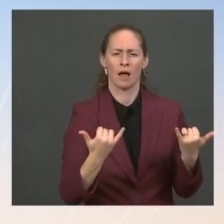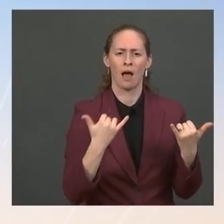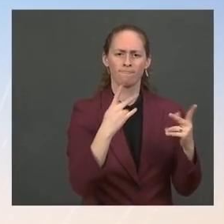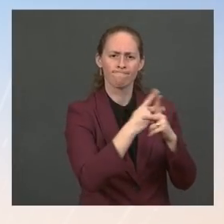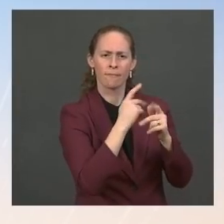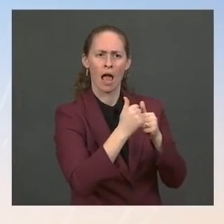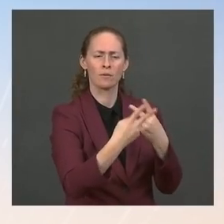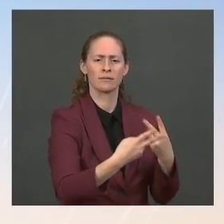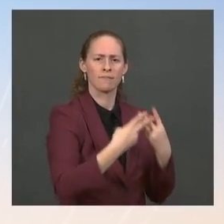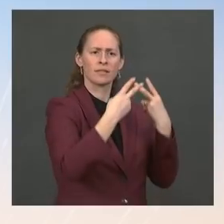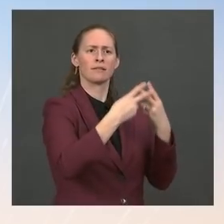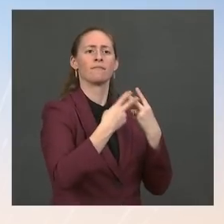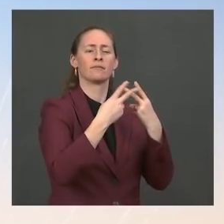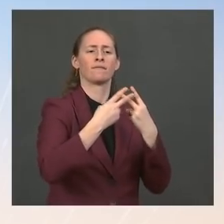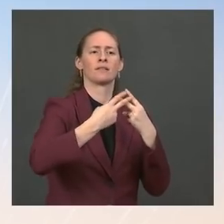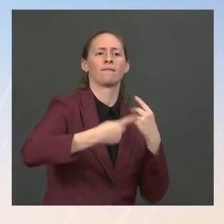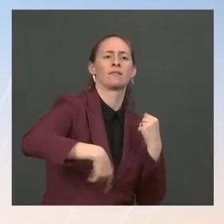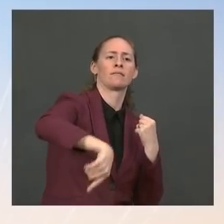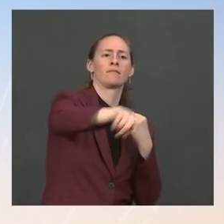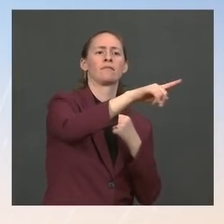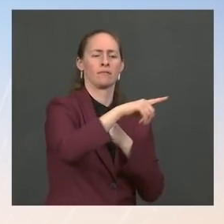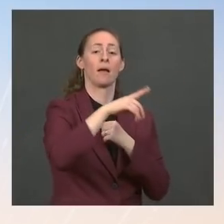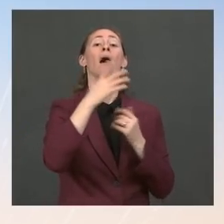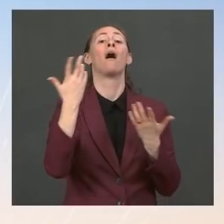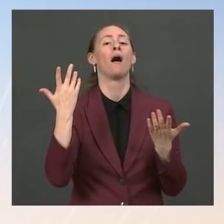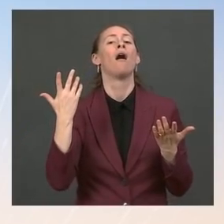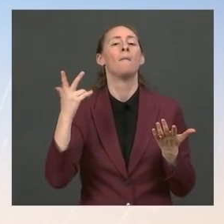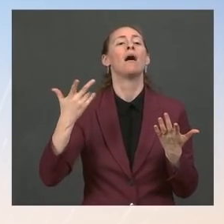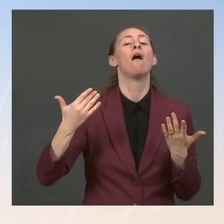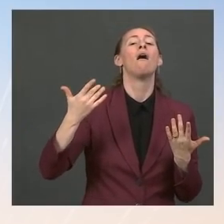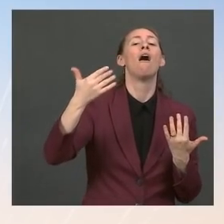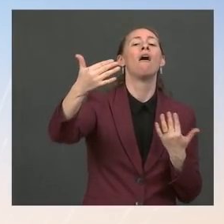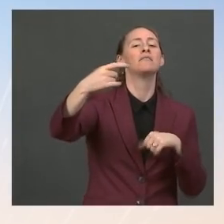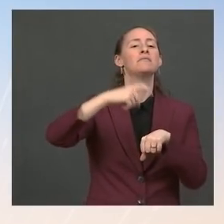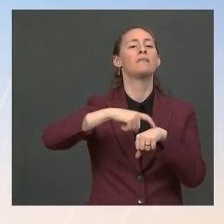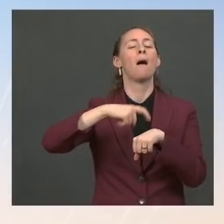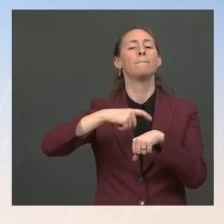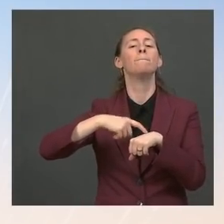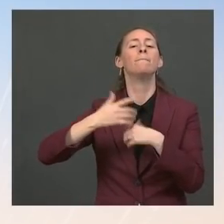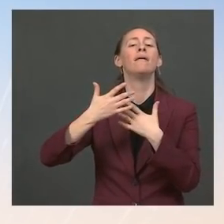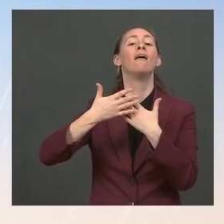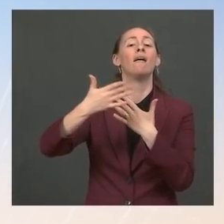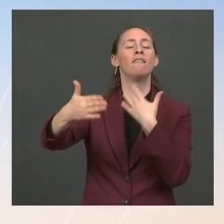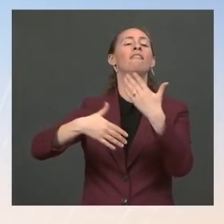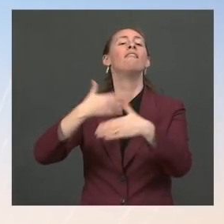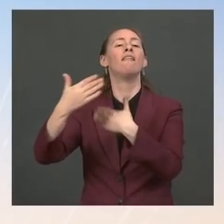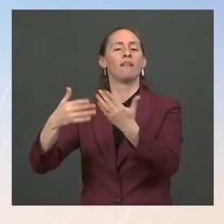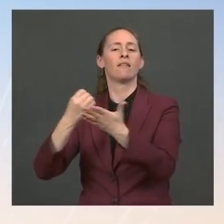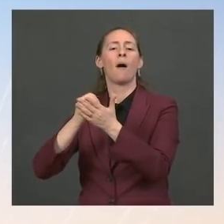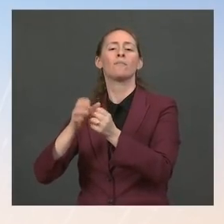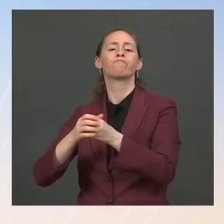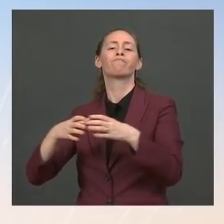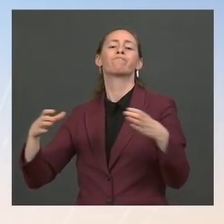it will help spur productivity, and also because it's fully paid for. And that's why outside economist Larry Summers, Moody's,